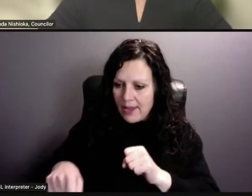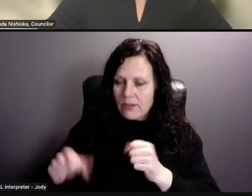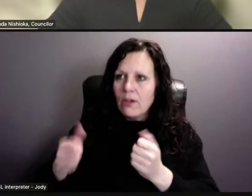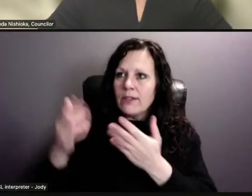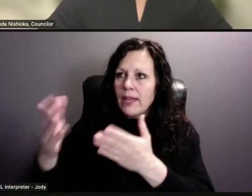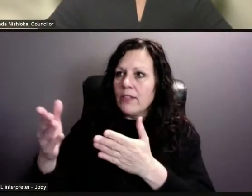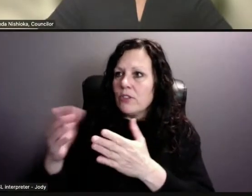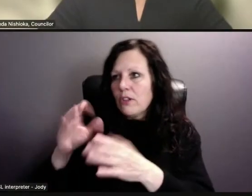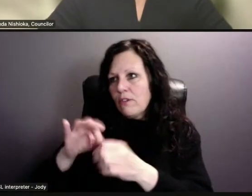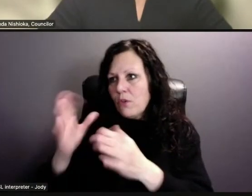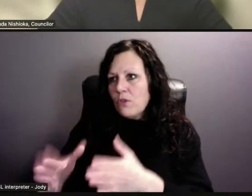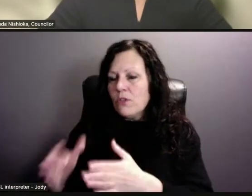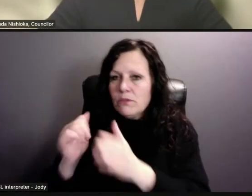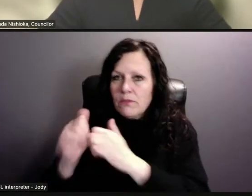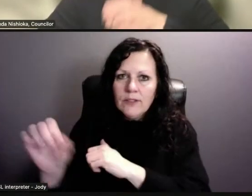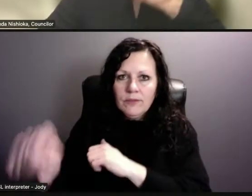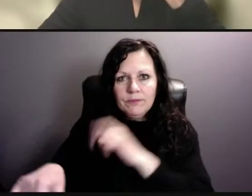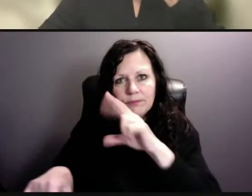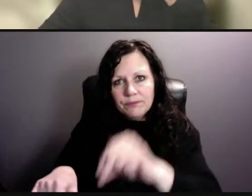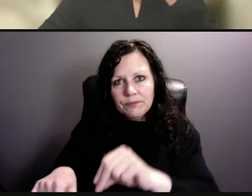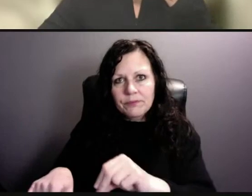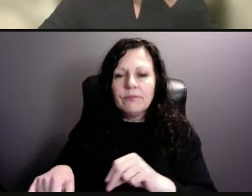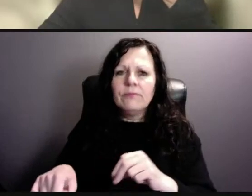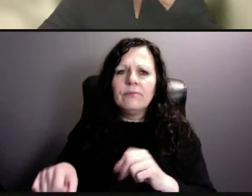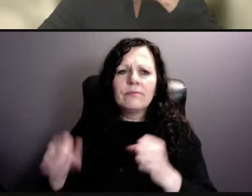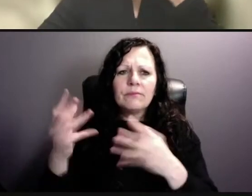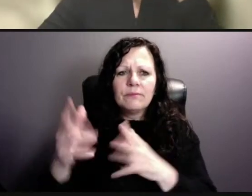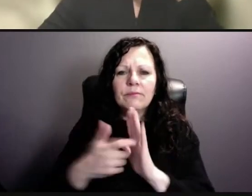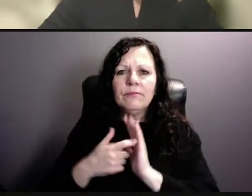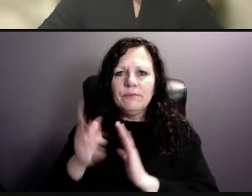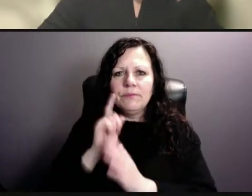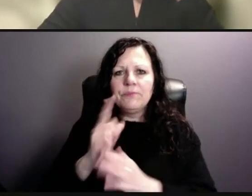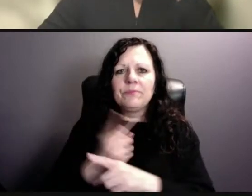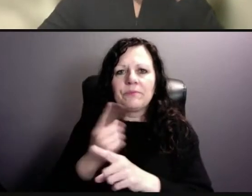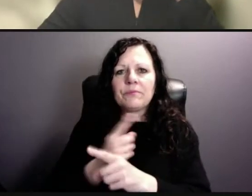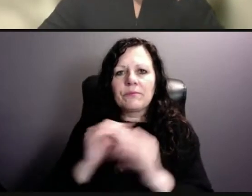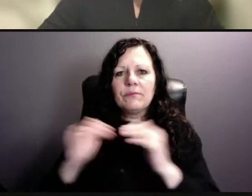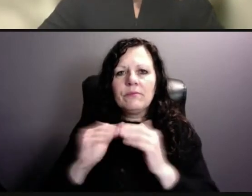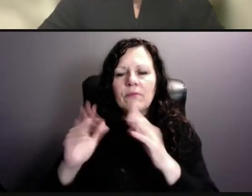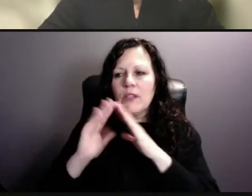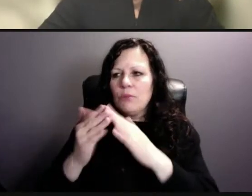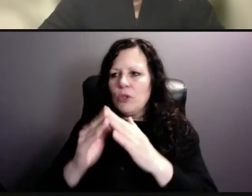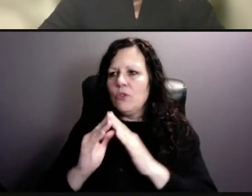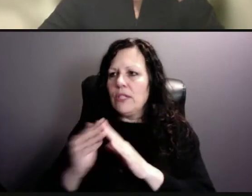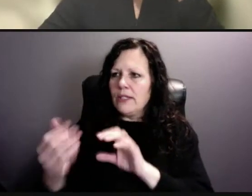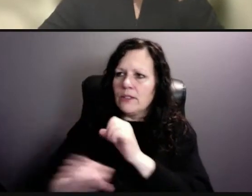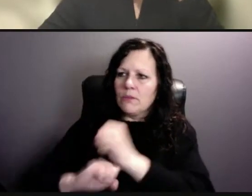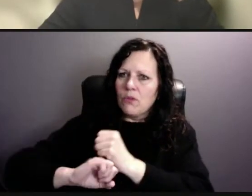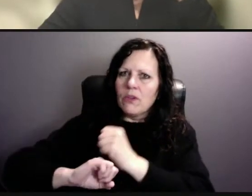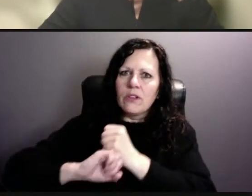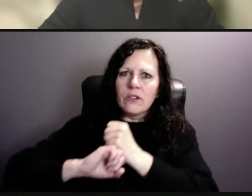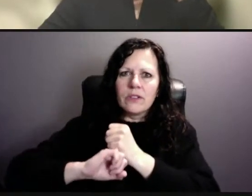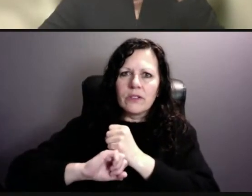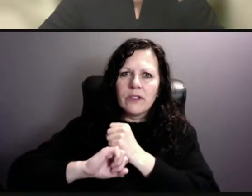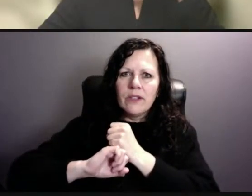TIMELINE OF WE WE AGREED T TAKE SOMETHING OUT TO